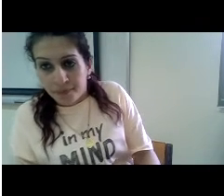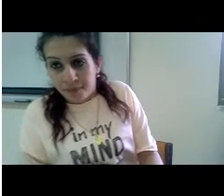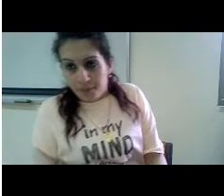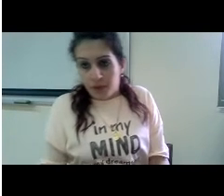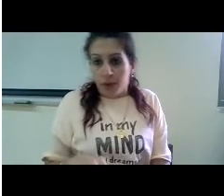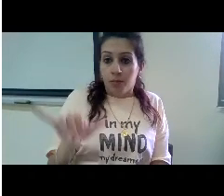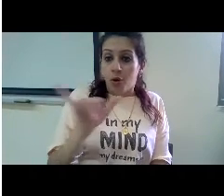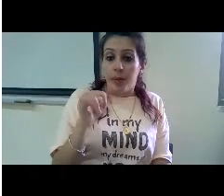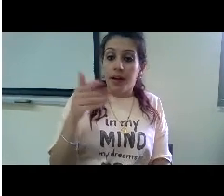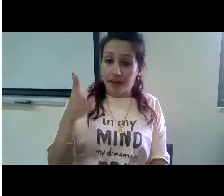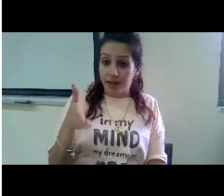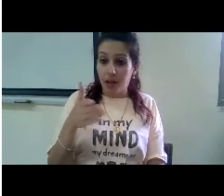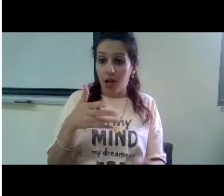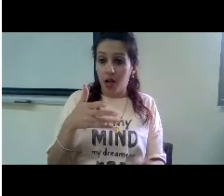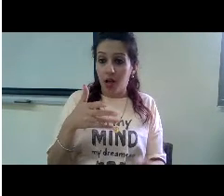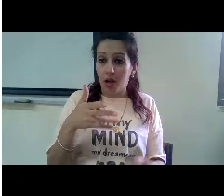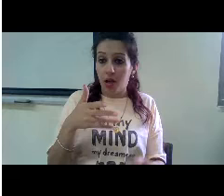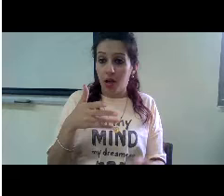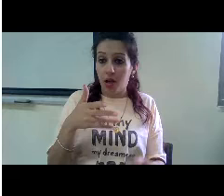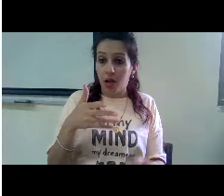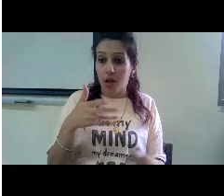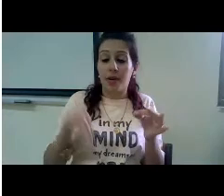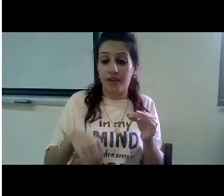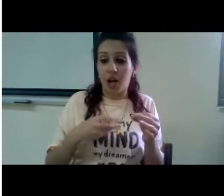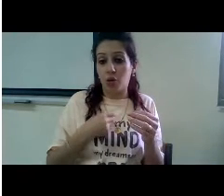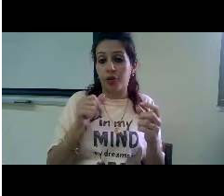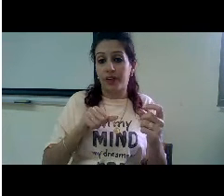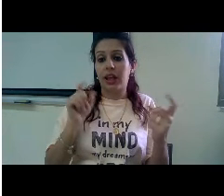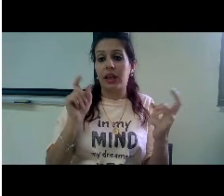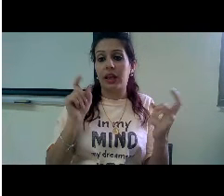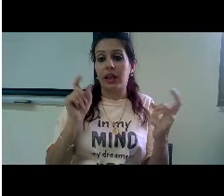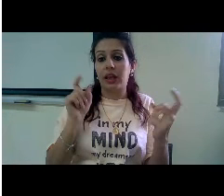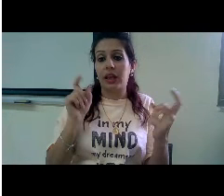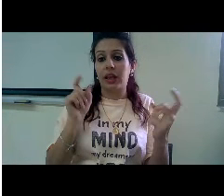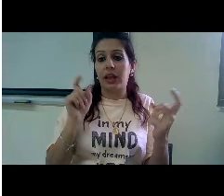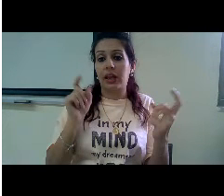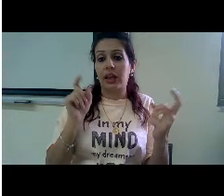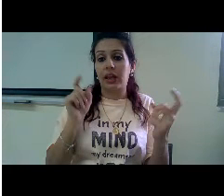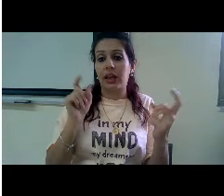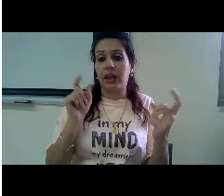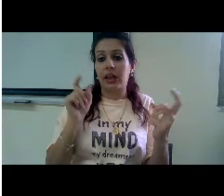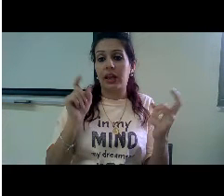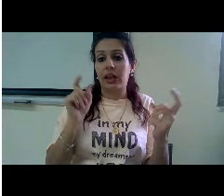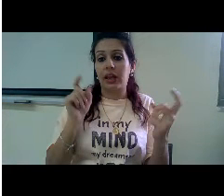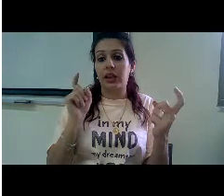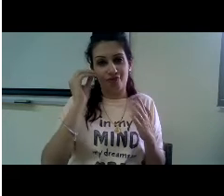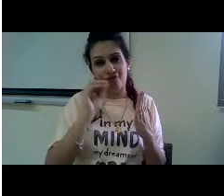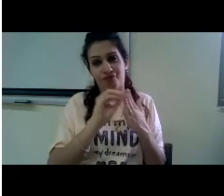It's usually the biggest chunk. And that's what we find in teacher training, the biggest effort for teachers